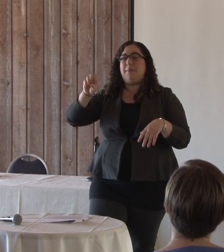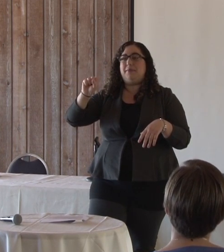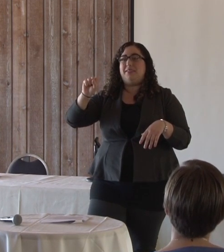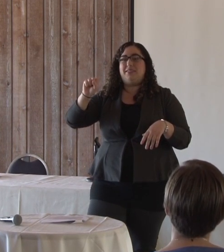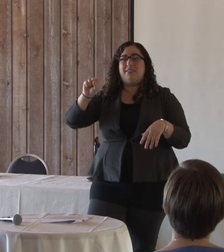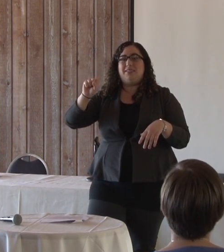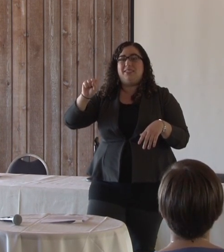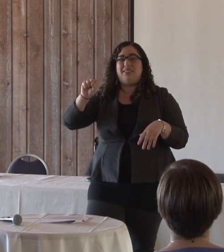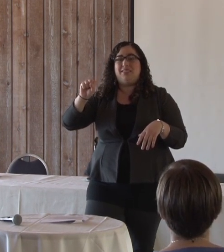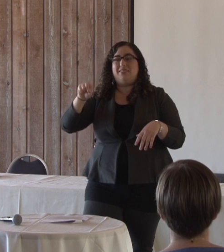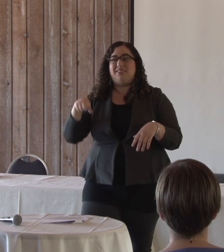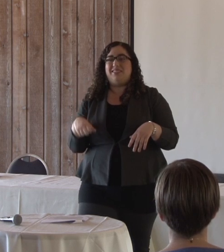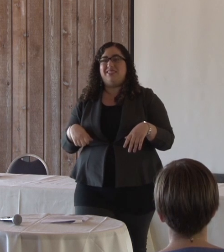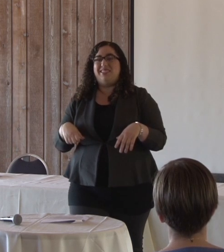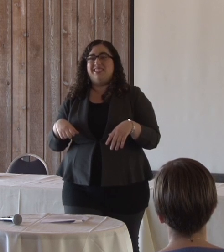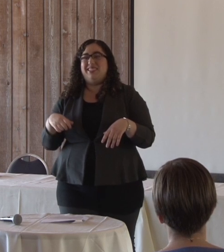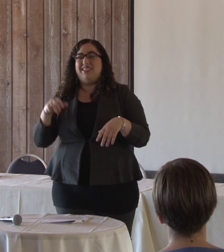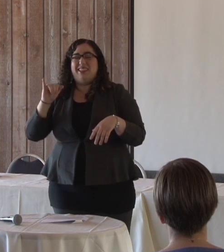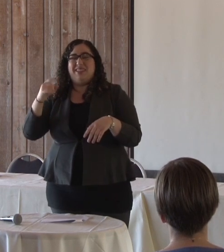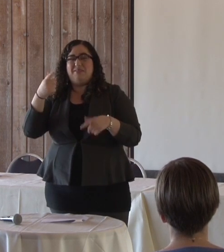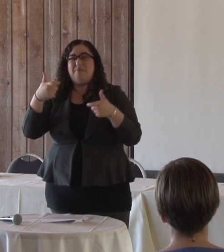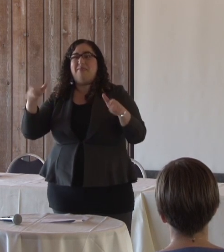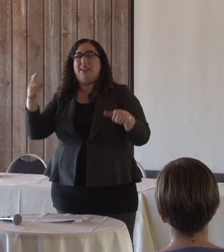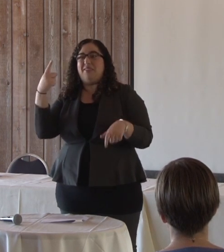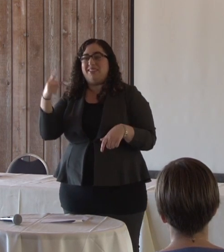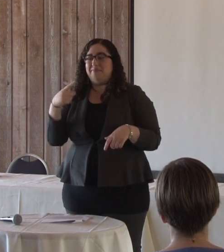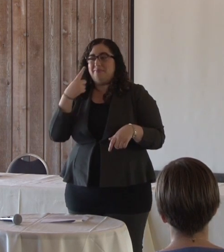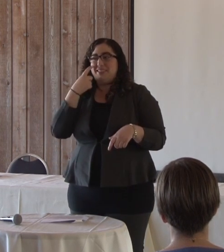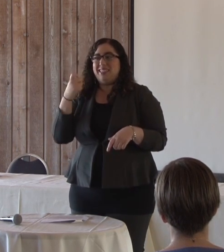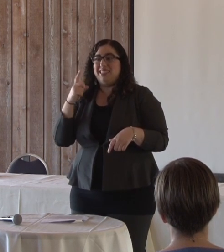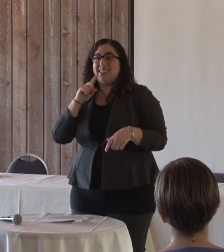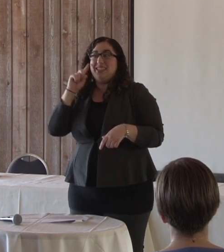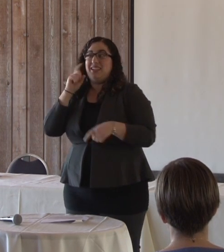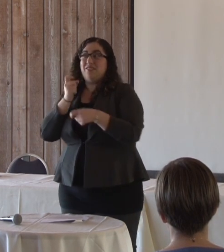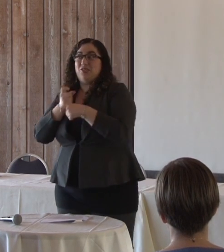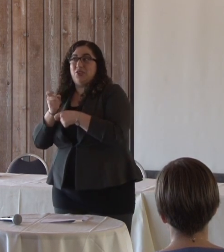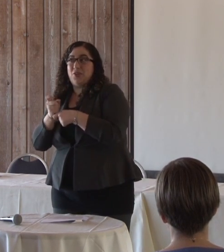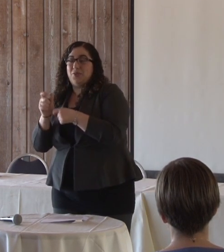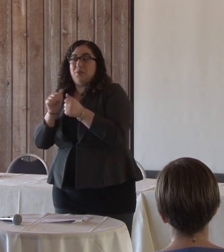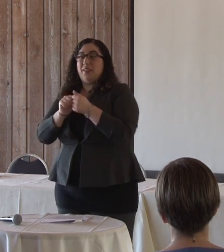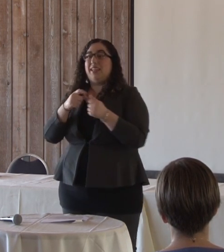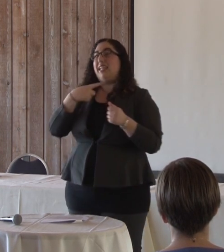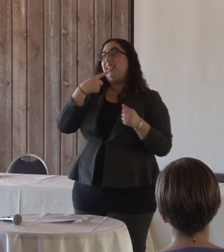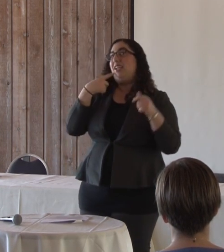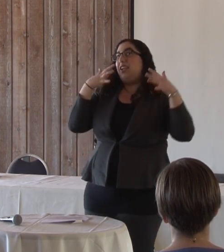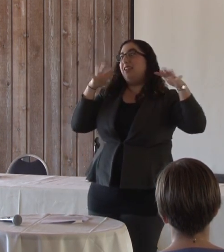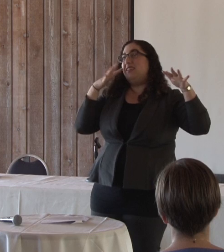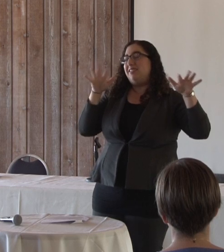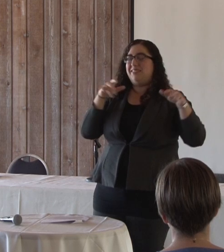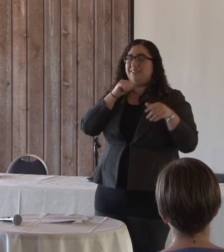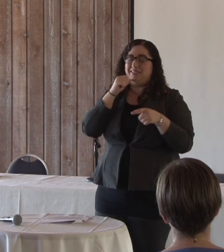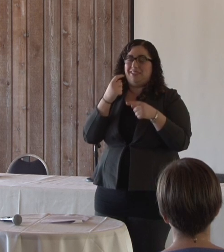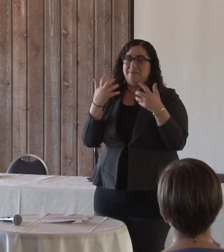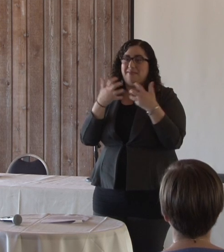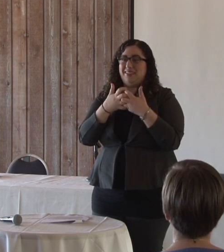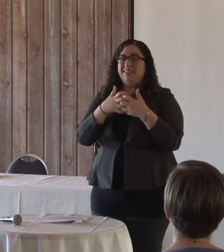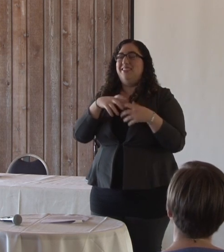You also want to to avoid idioms if you can. That's a big one. Because